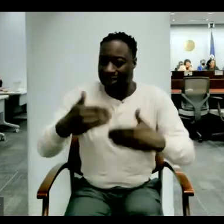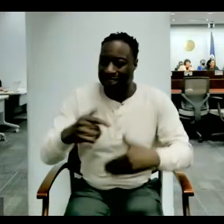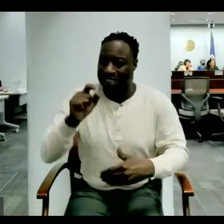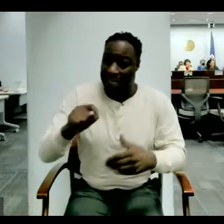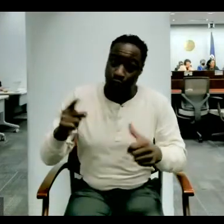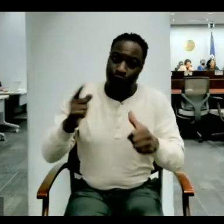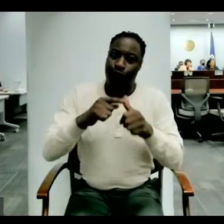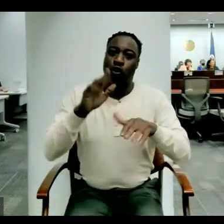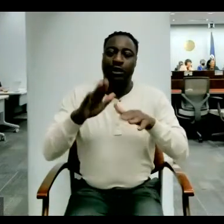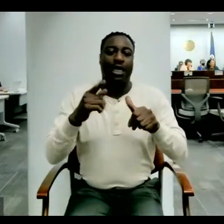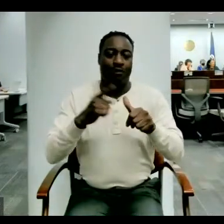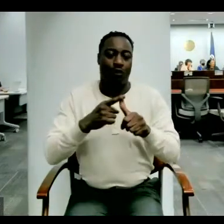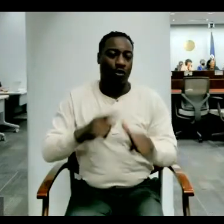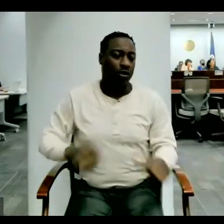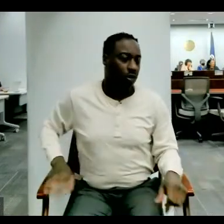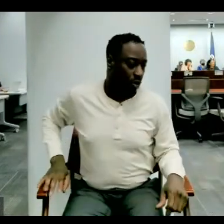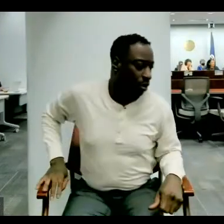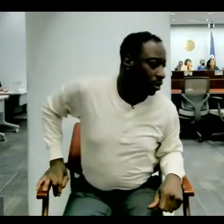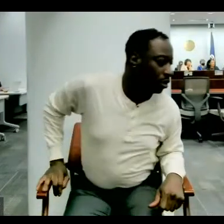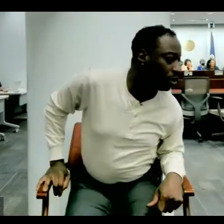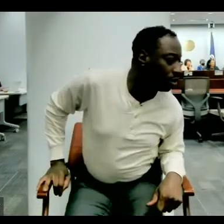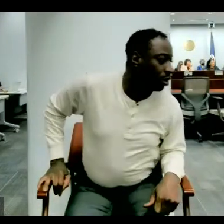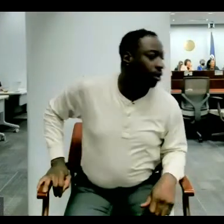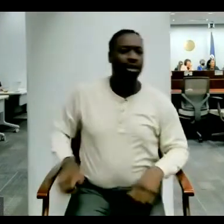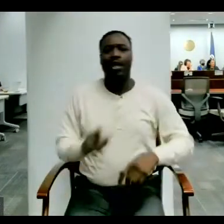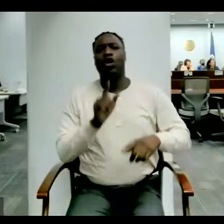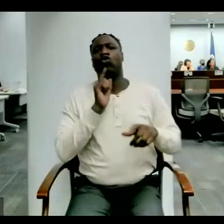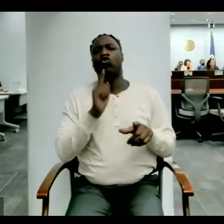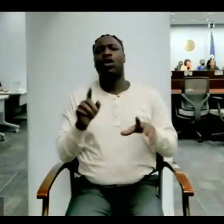Here is what I will add, it is extremely important that you do engage.